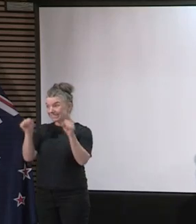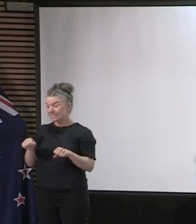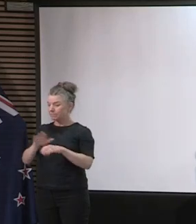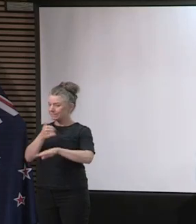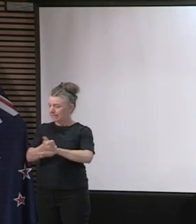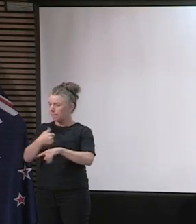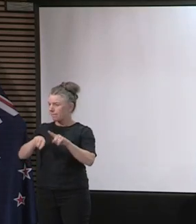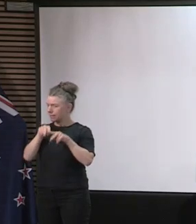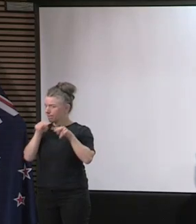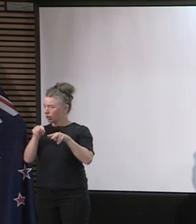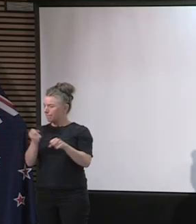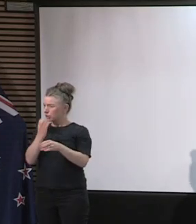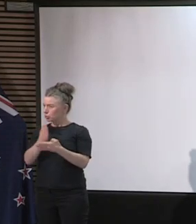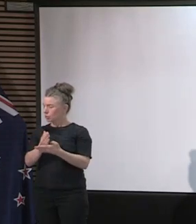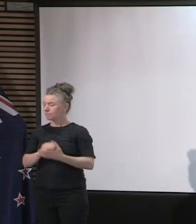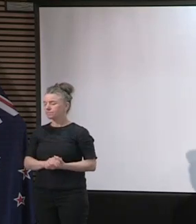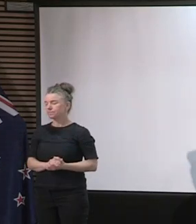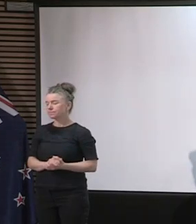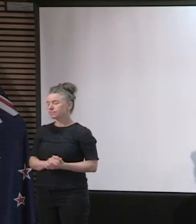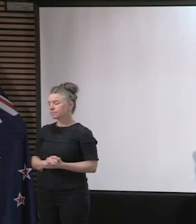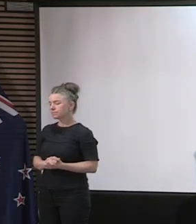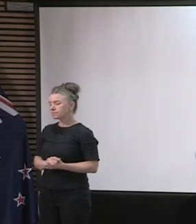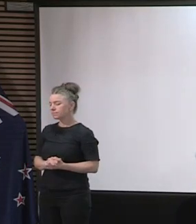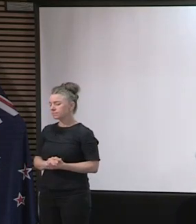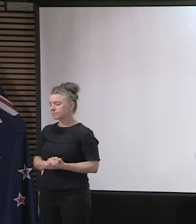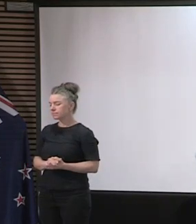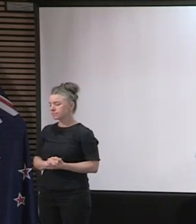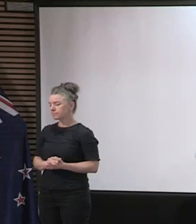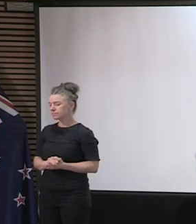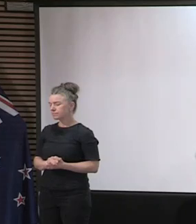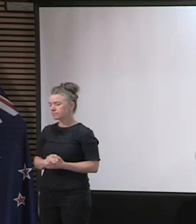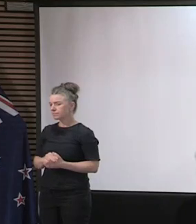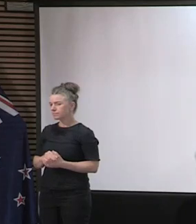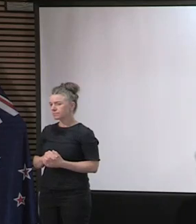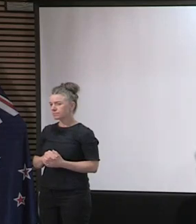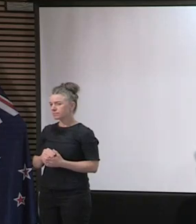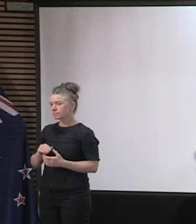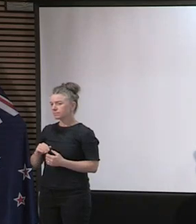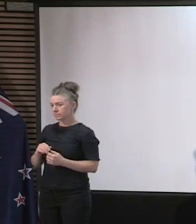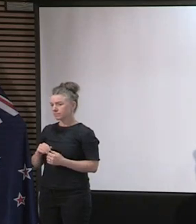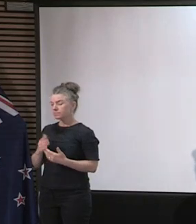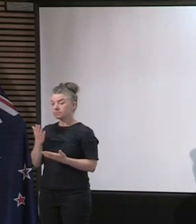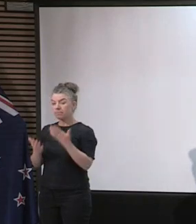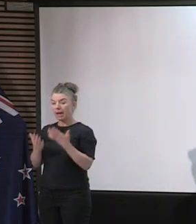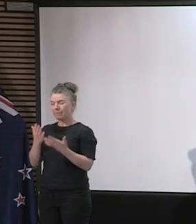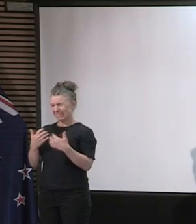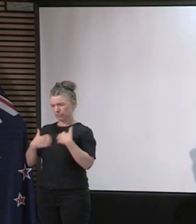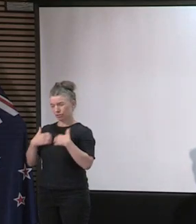system we are setting up and want to be able to monitor and report on. One thing that is insightful from some